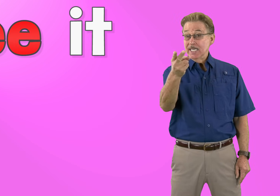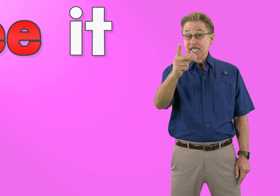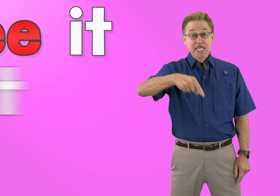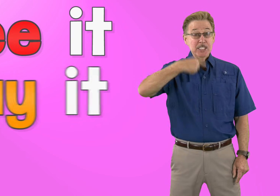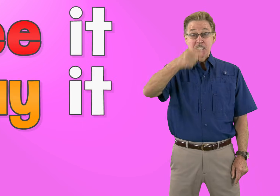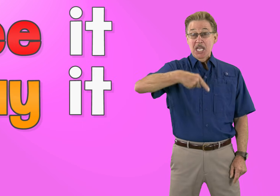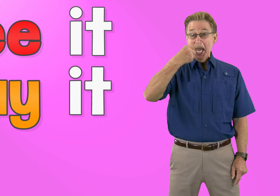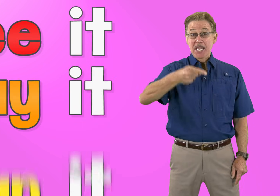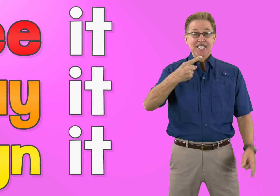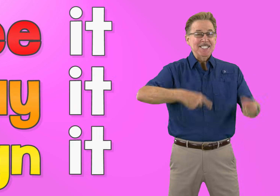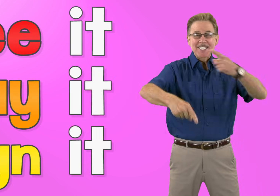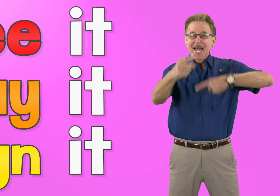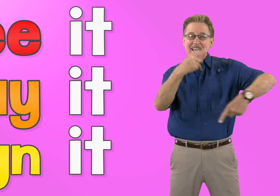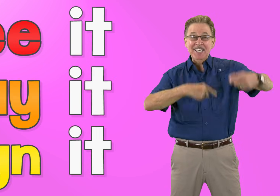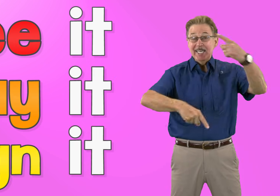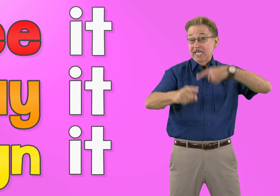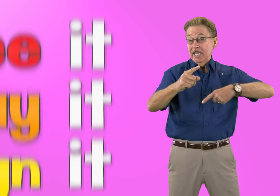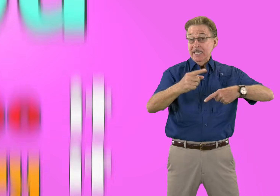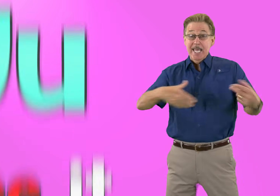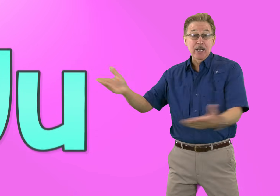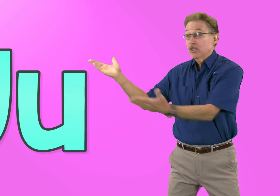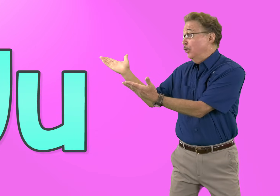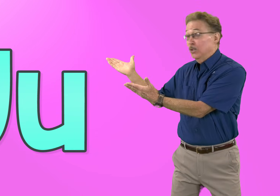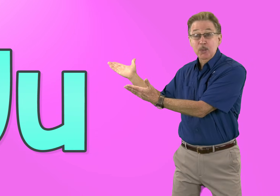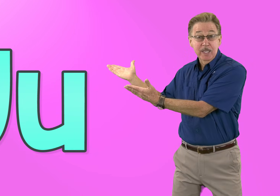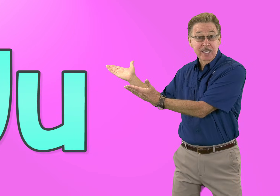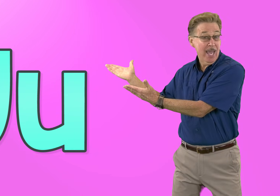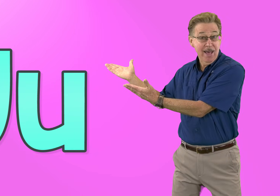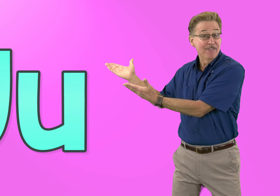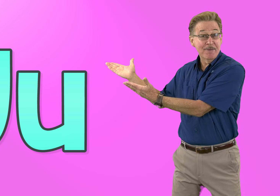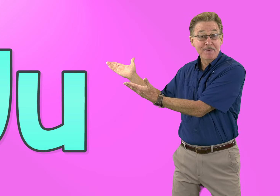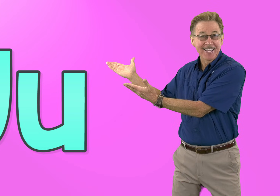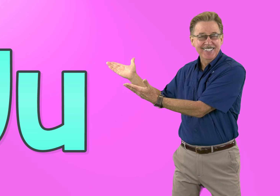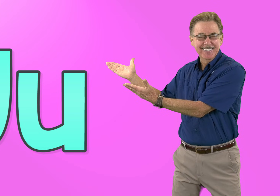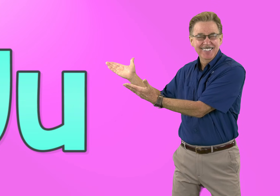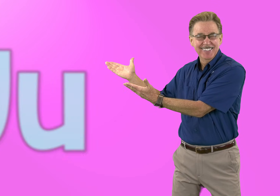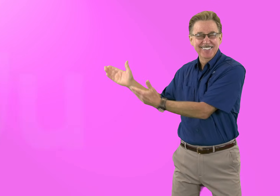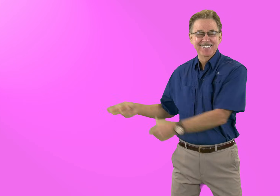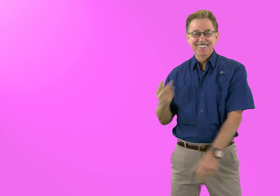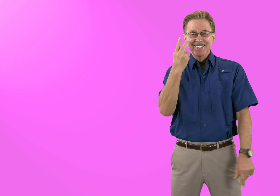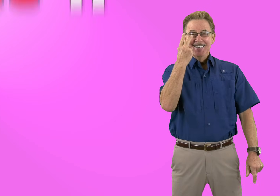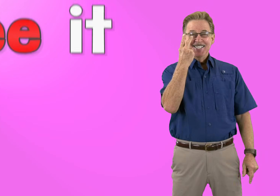See it, Say it, Sign it Letter U u in the alphabet